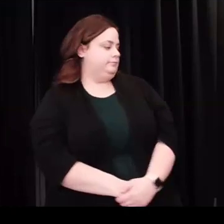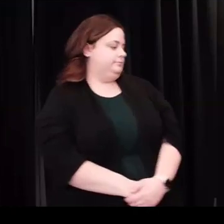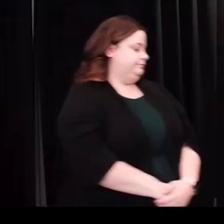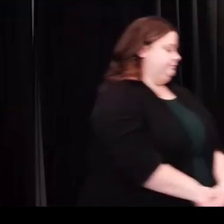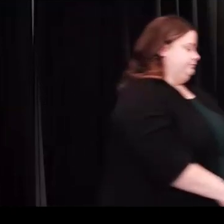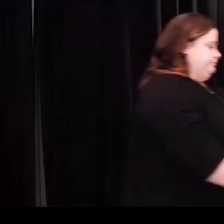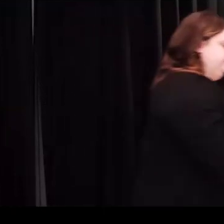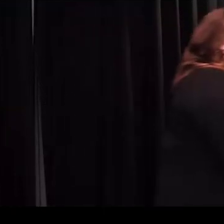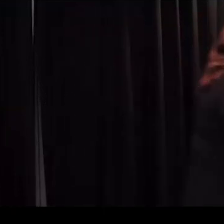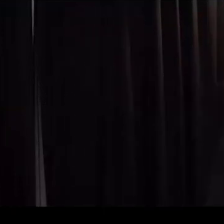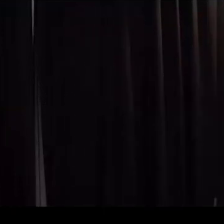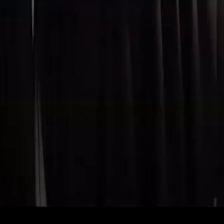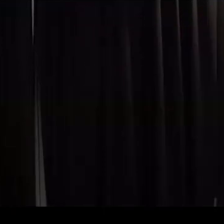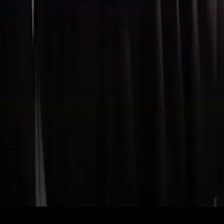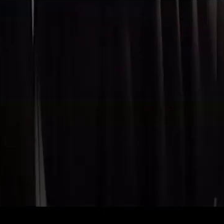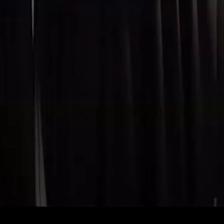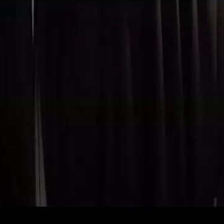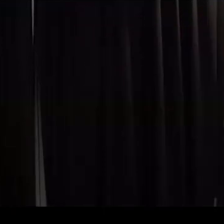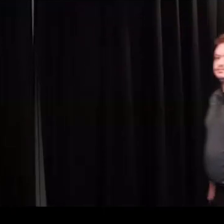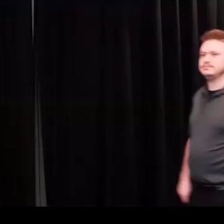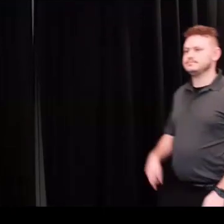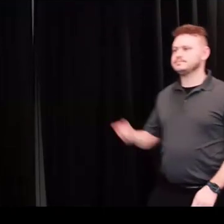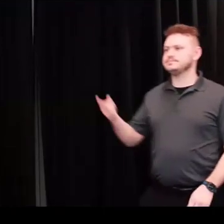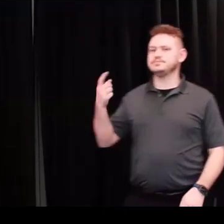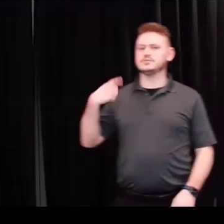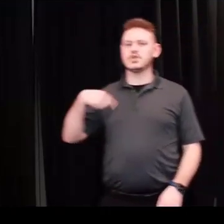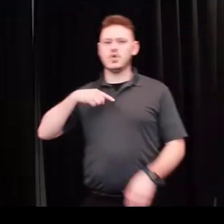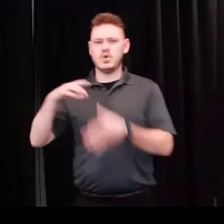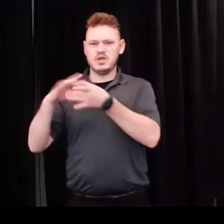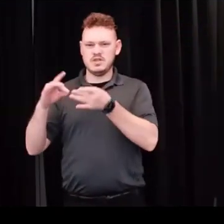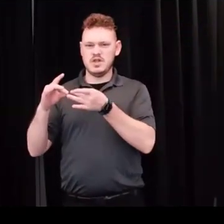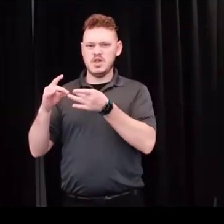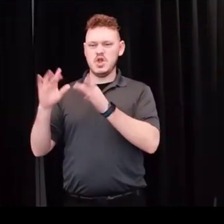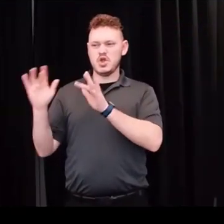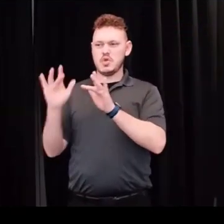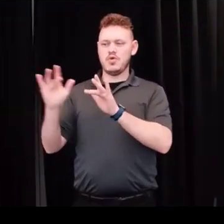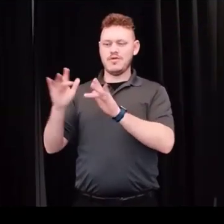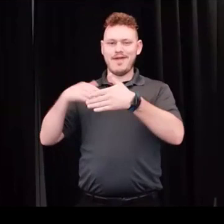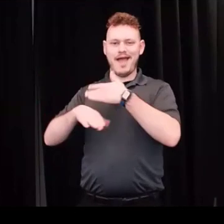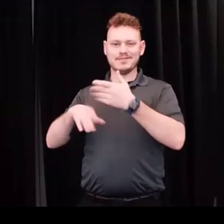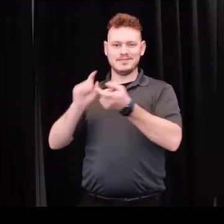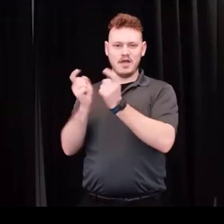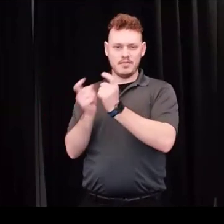We said computer access accommodations like a track ball, things that would make